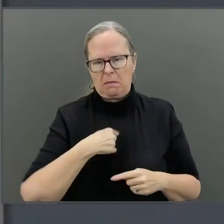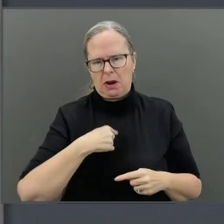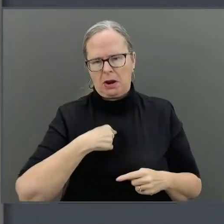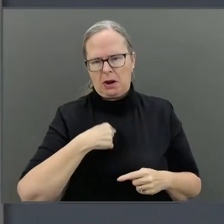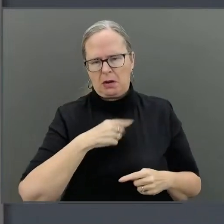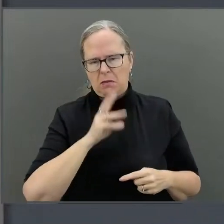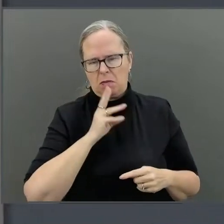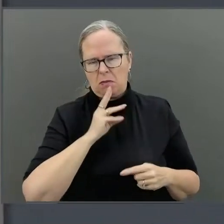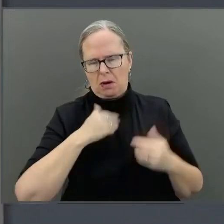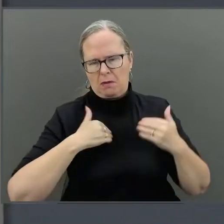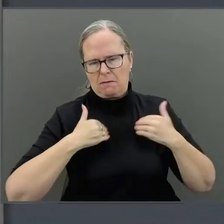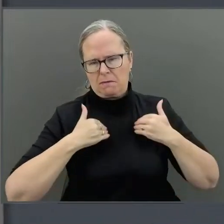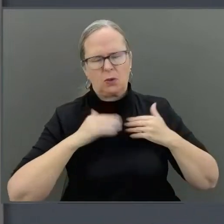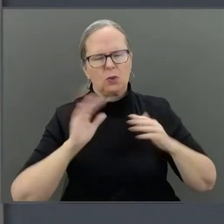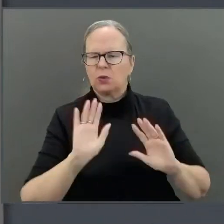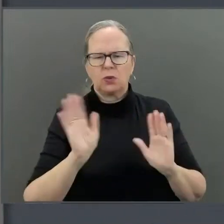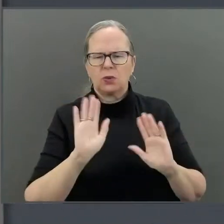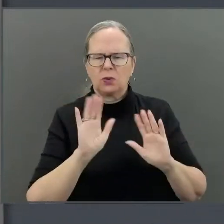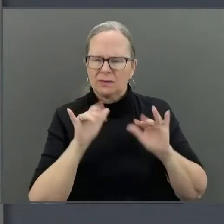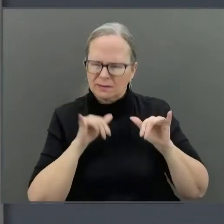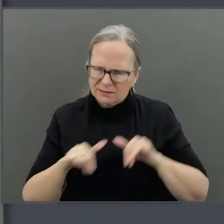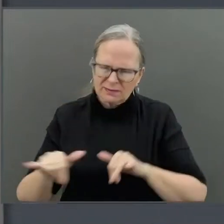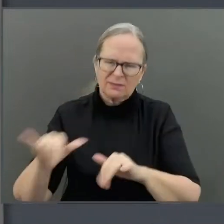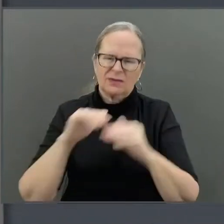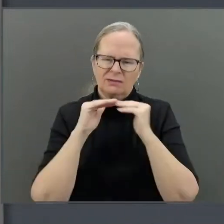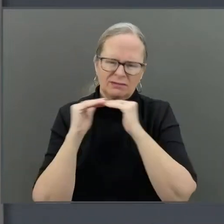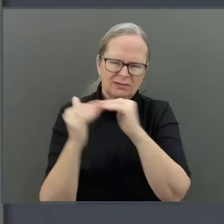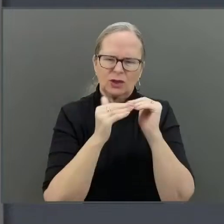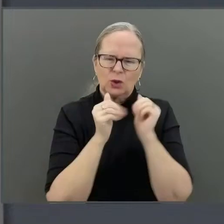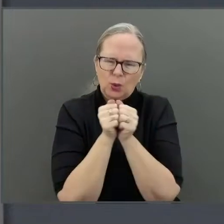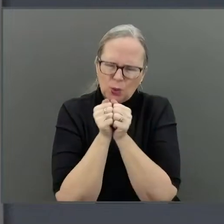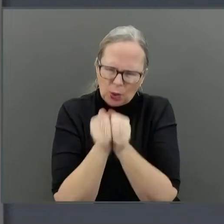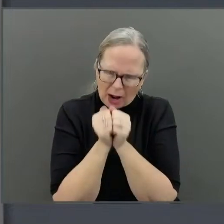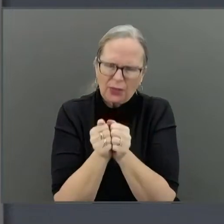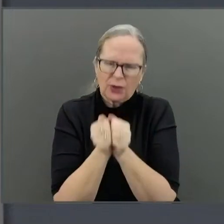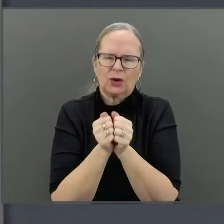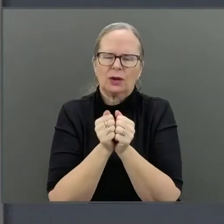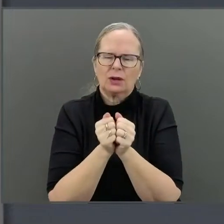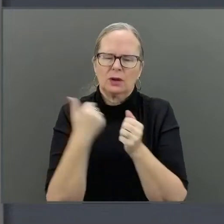we're faced with a problem the last two weeks has put those people on display and I want to